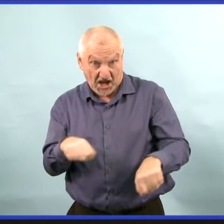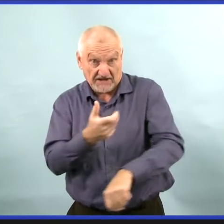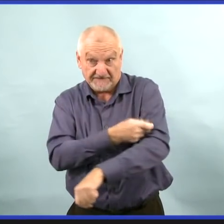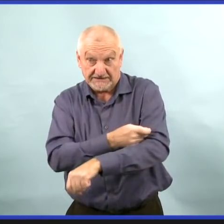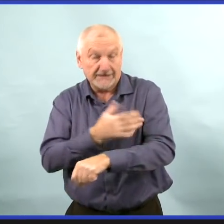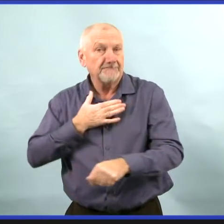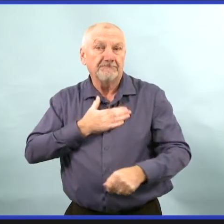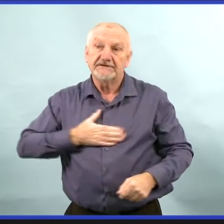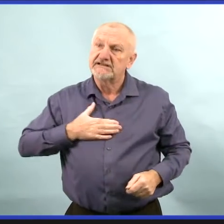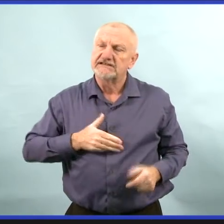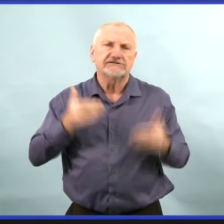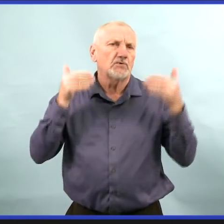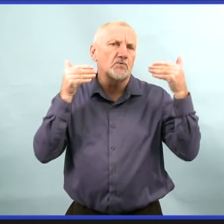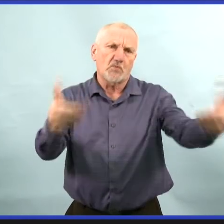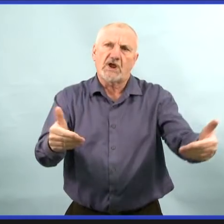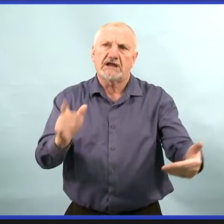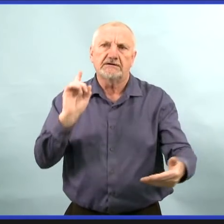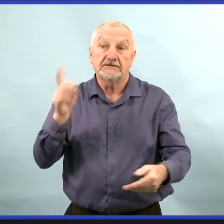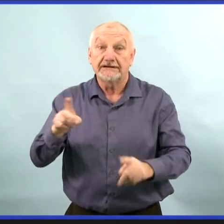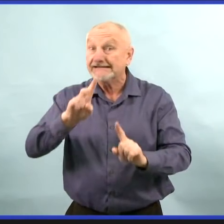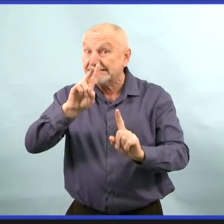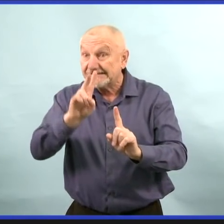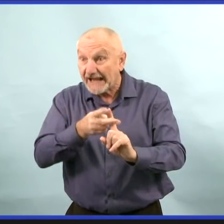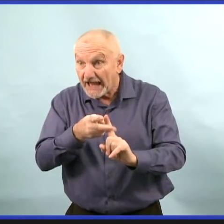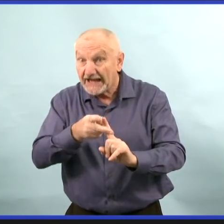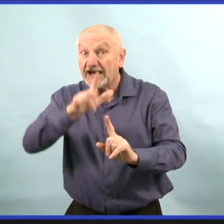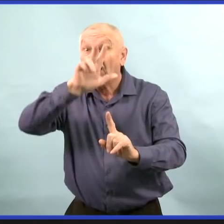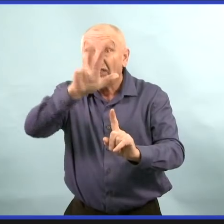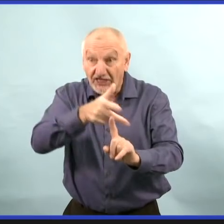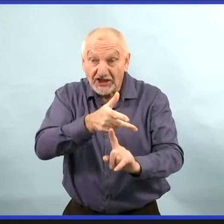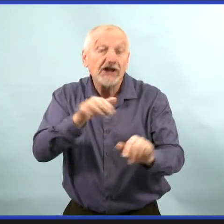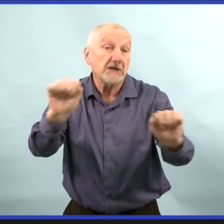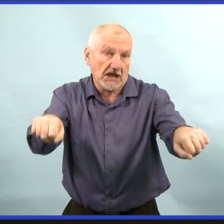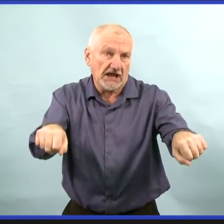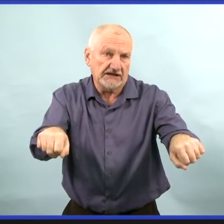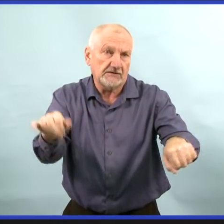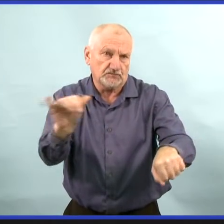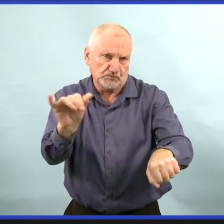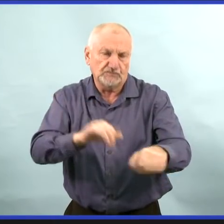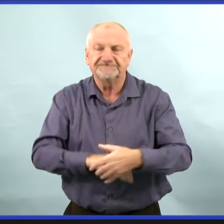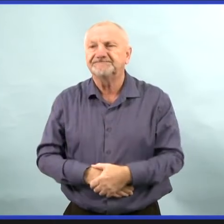second doses receive a third dose if you are eligible as well so this is what is making such